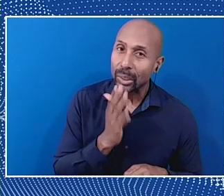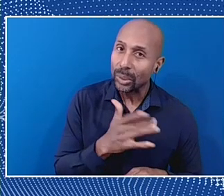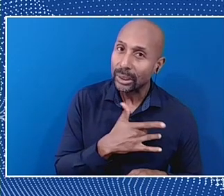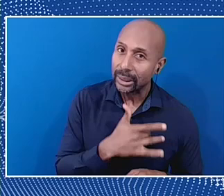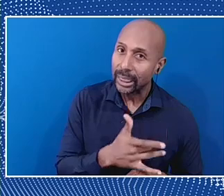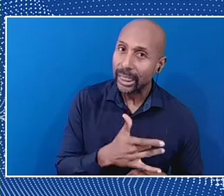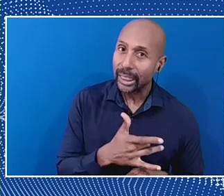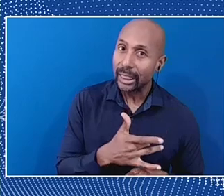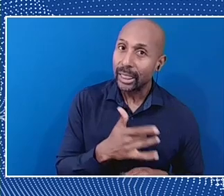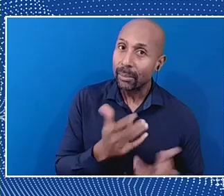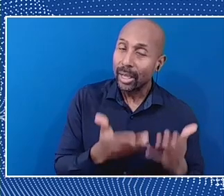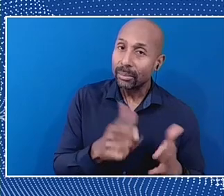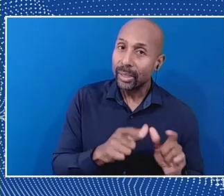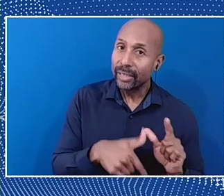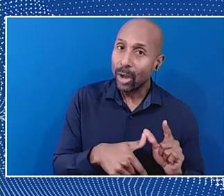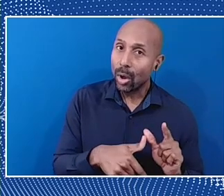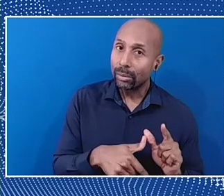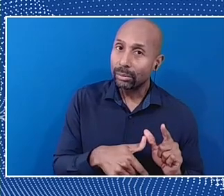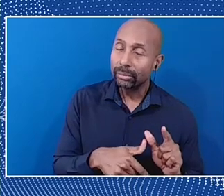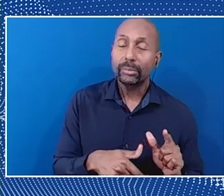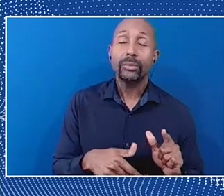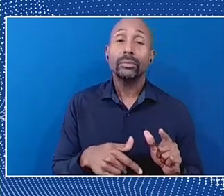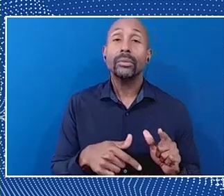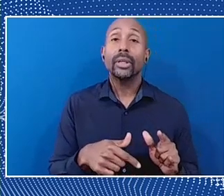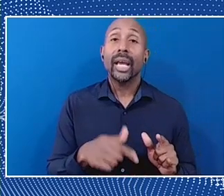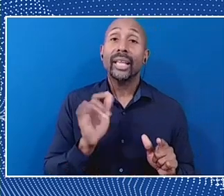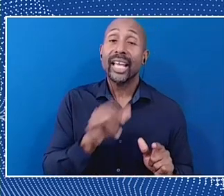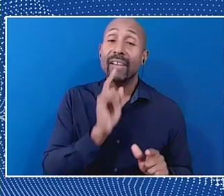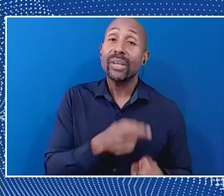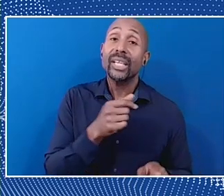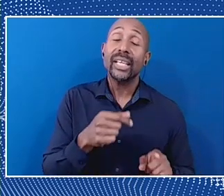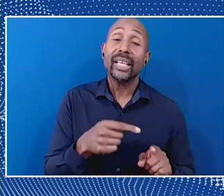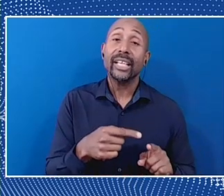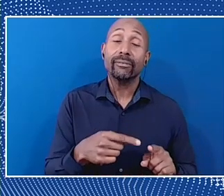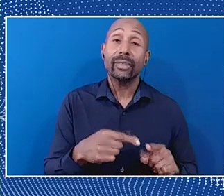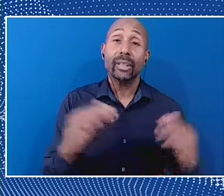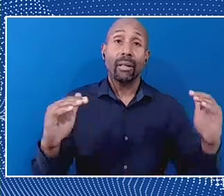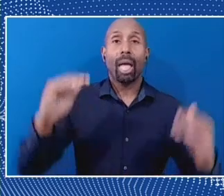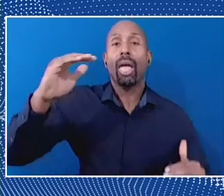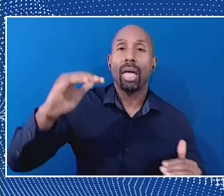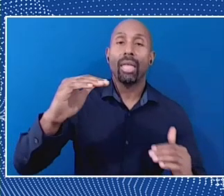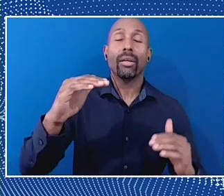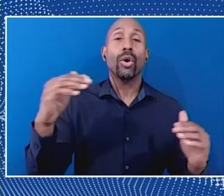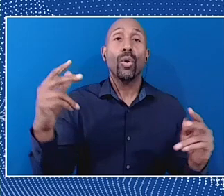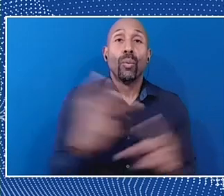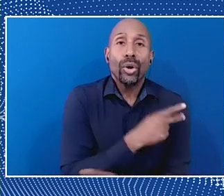borrowers who disproportionately do not have the financial means to afford their